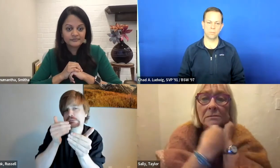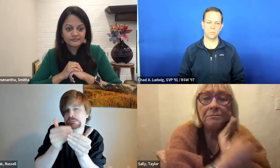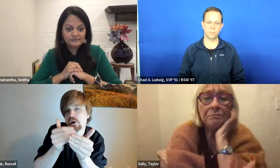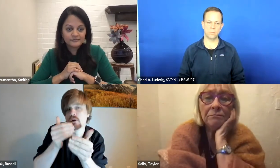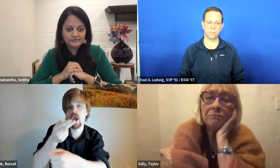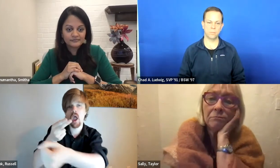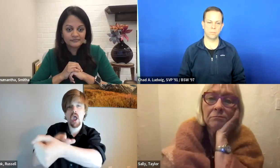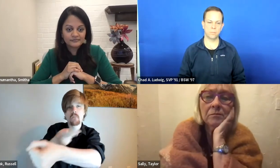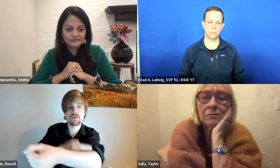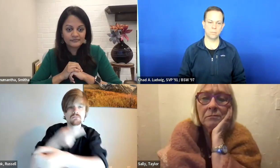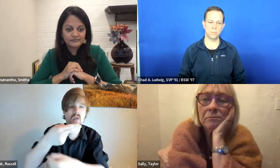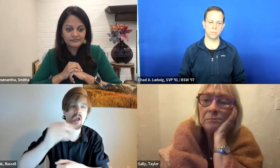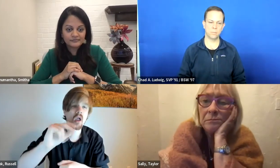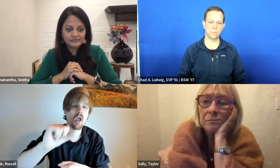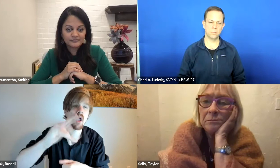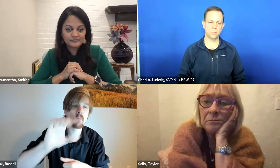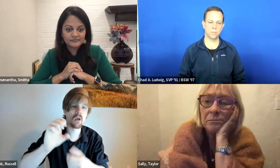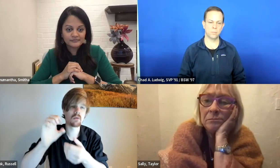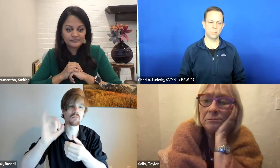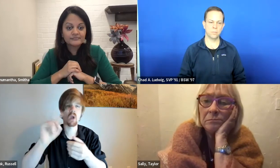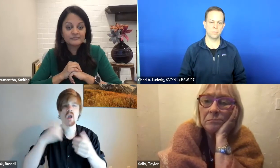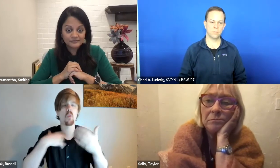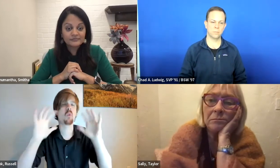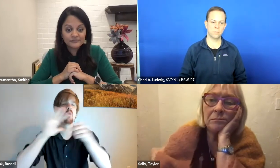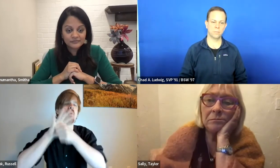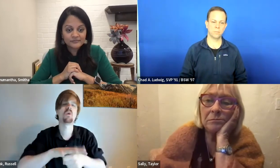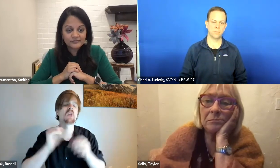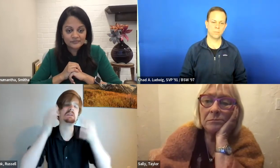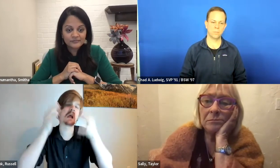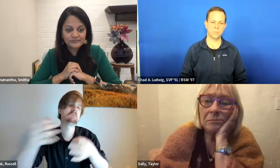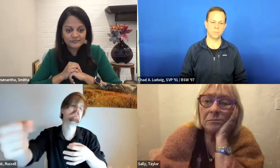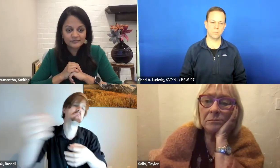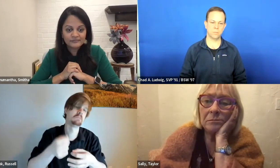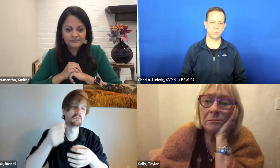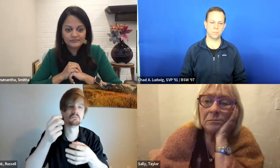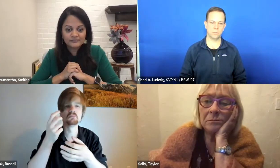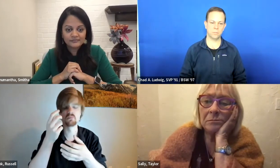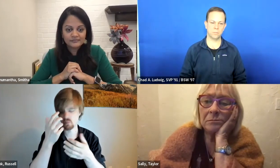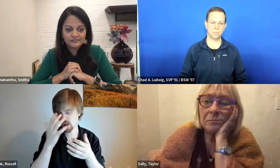so that made it a lot easier. At the very end when he was in hospice care,